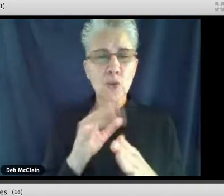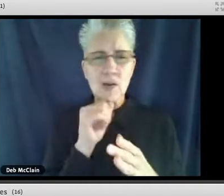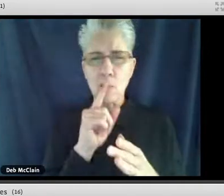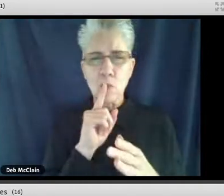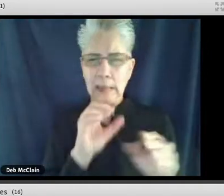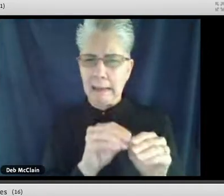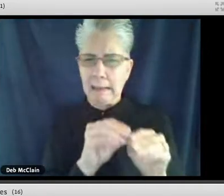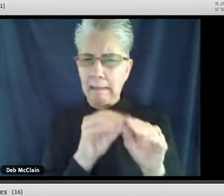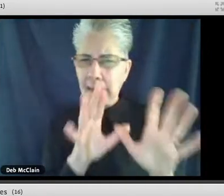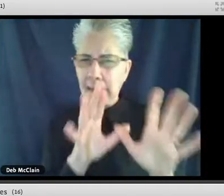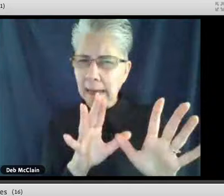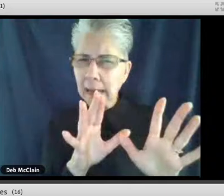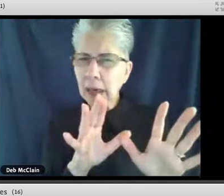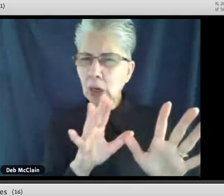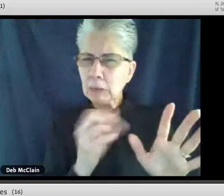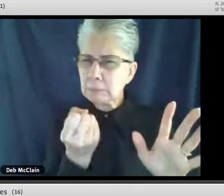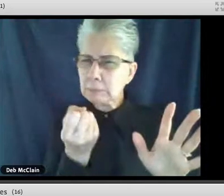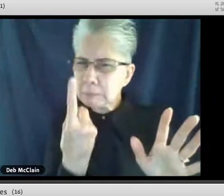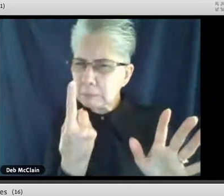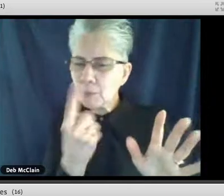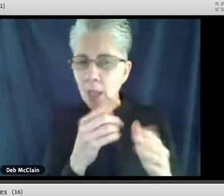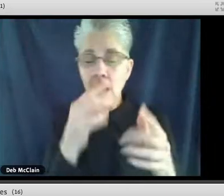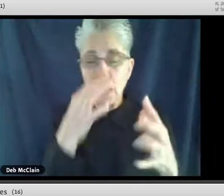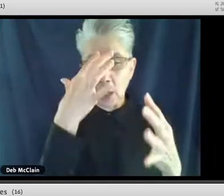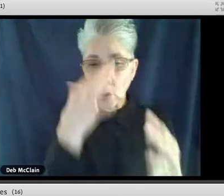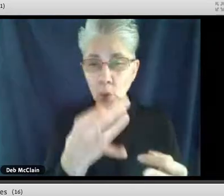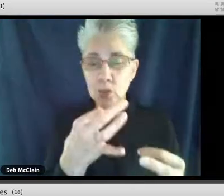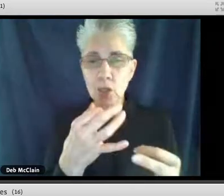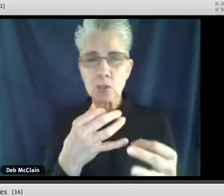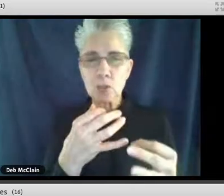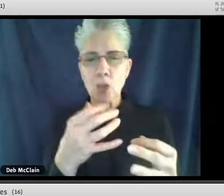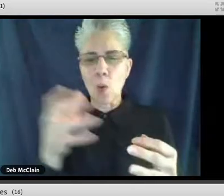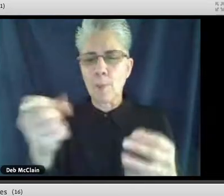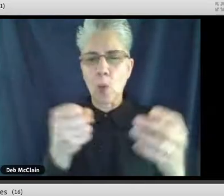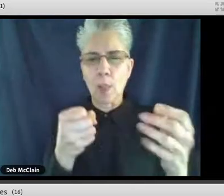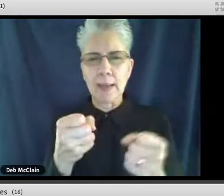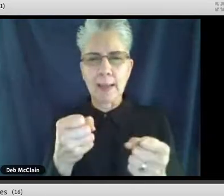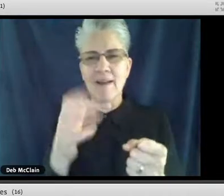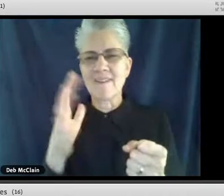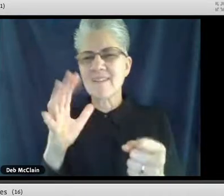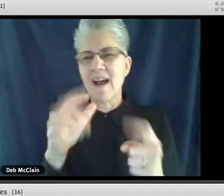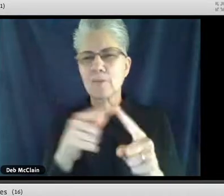like you have a good hold on a solution. So pulling in a couple people, five to seven people,